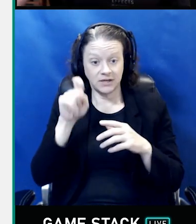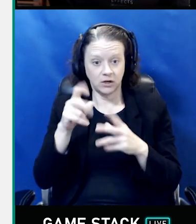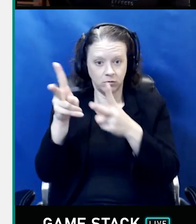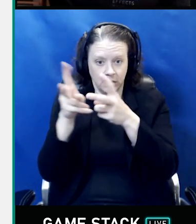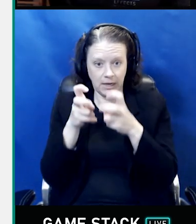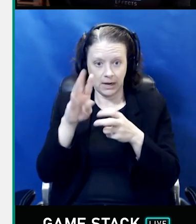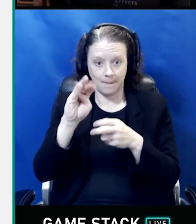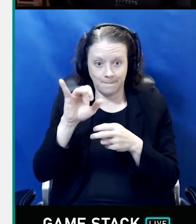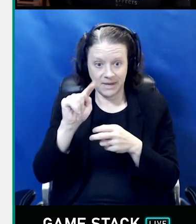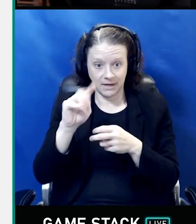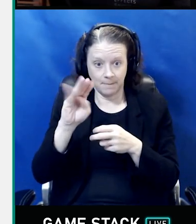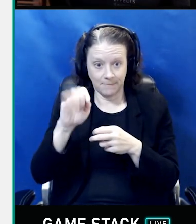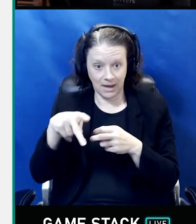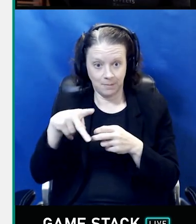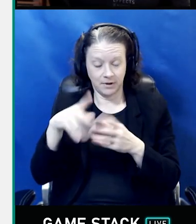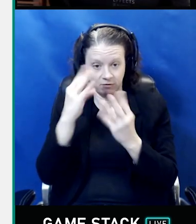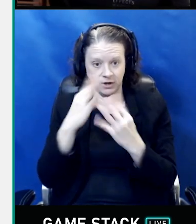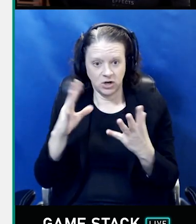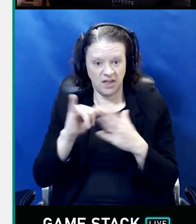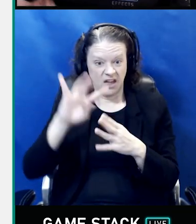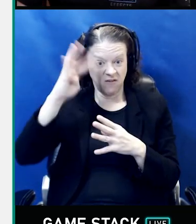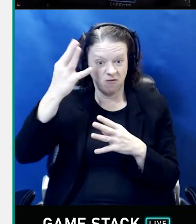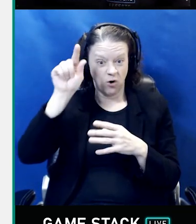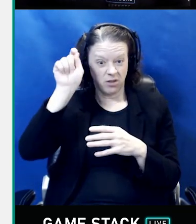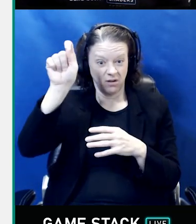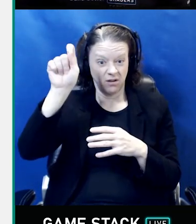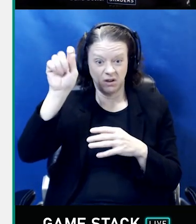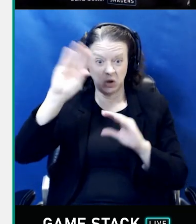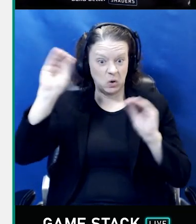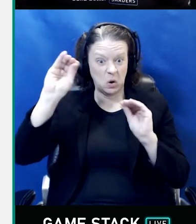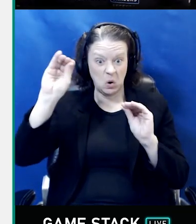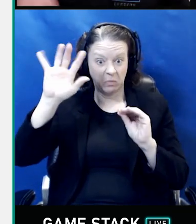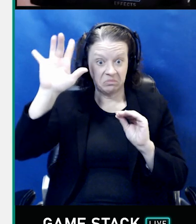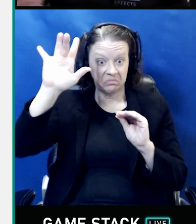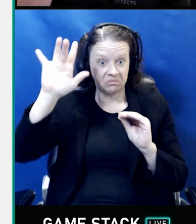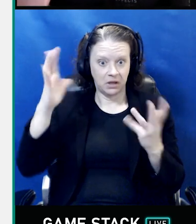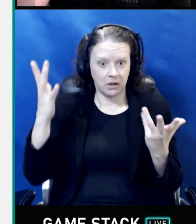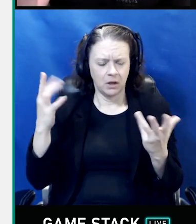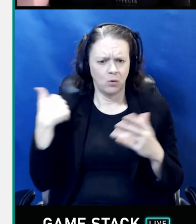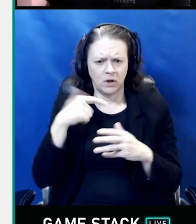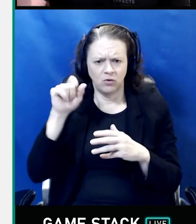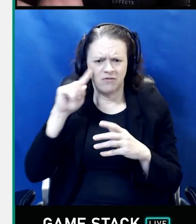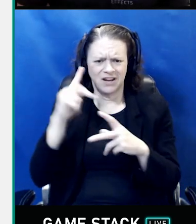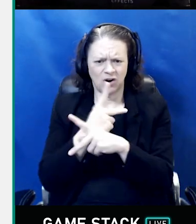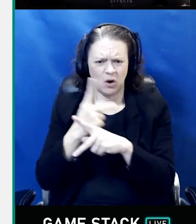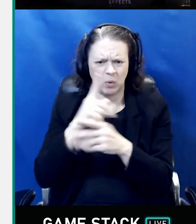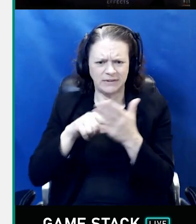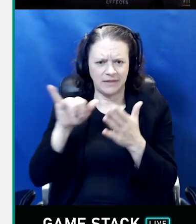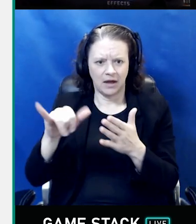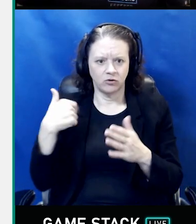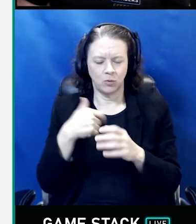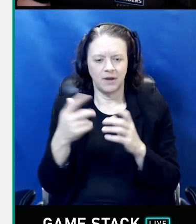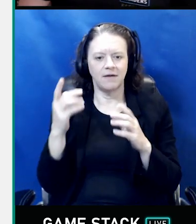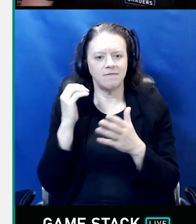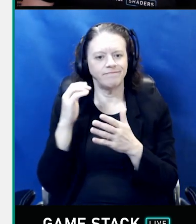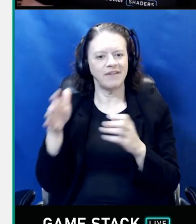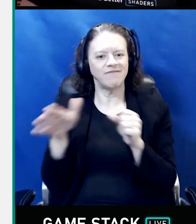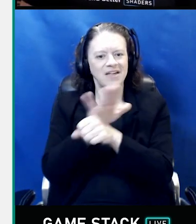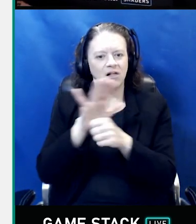they need to know what that lazy fourth member is going to be. And for this reason we fill in that empty space with something called a helper lane,